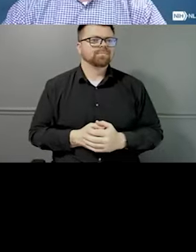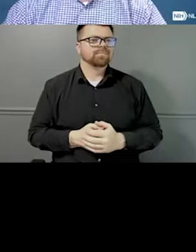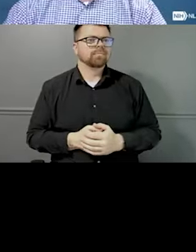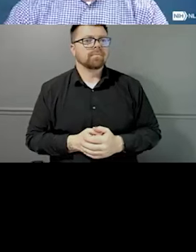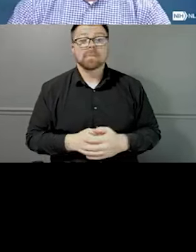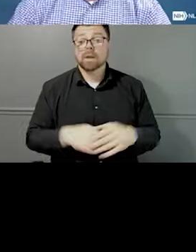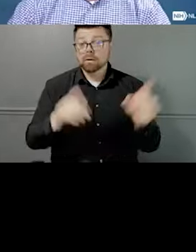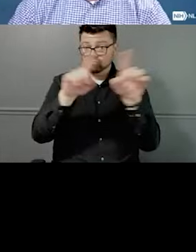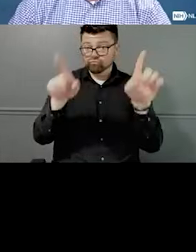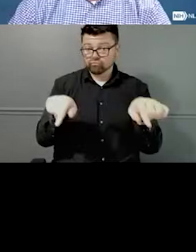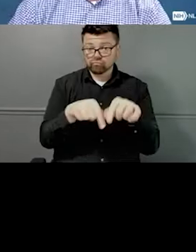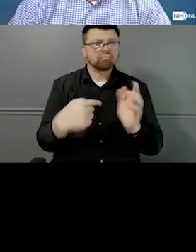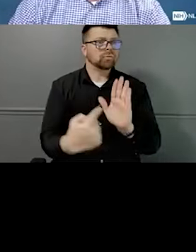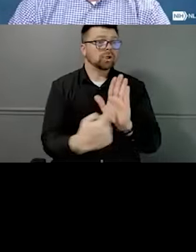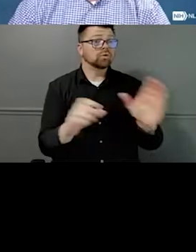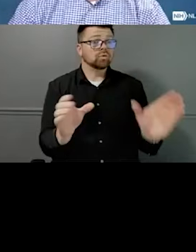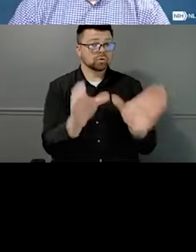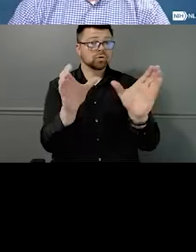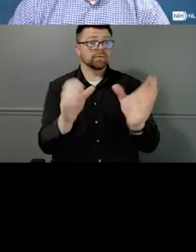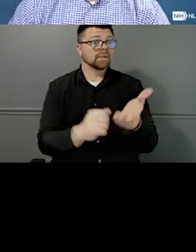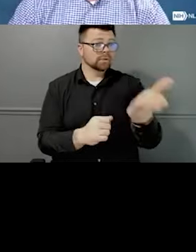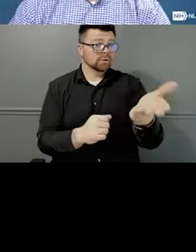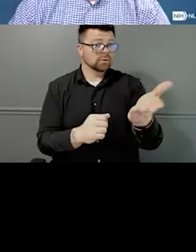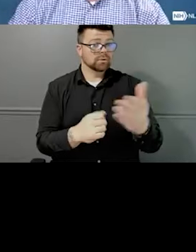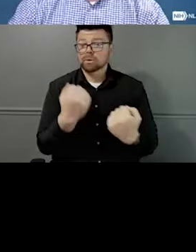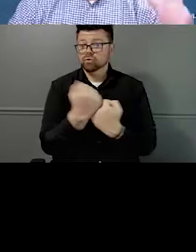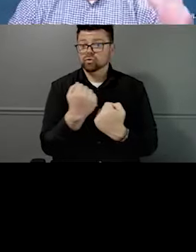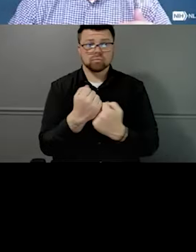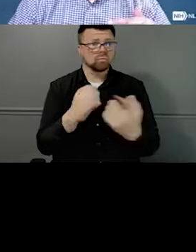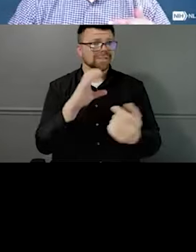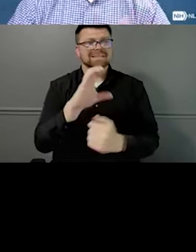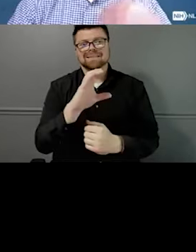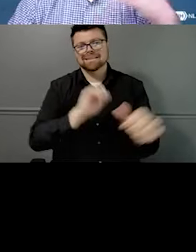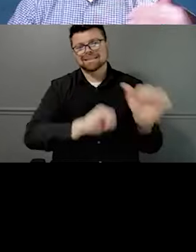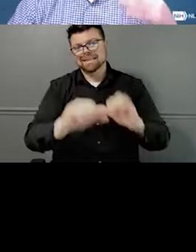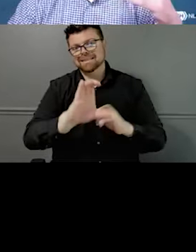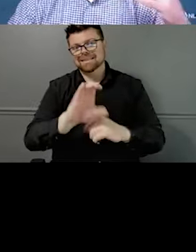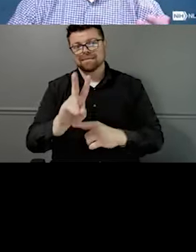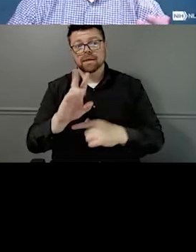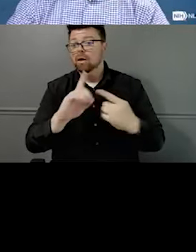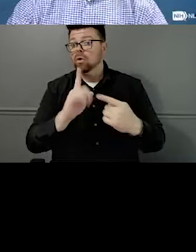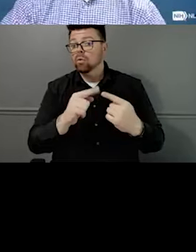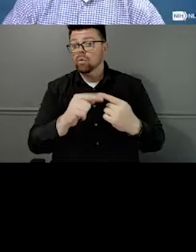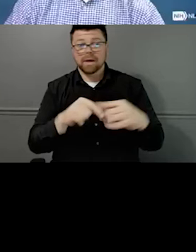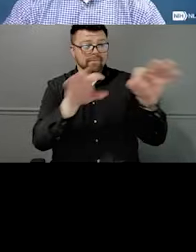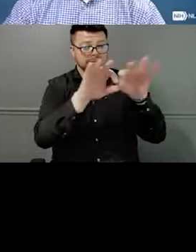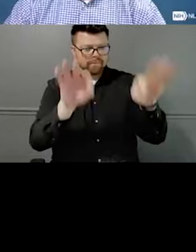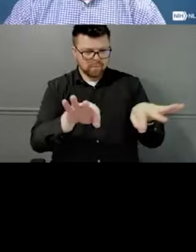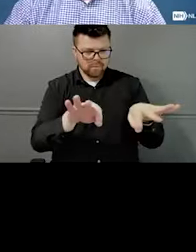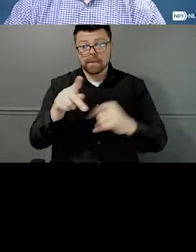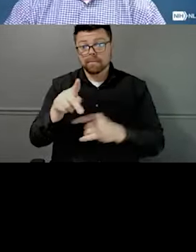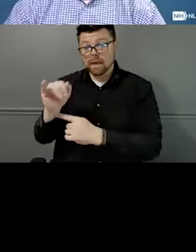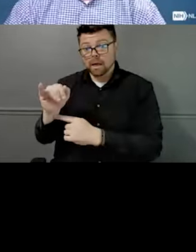the certification part of SciENcv when you're in a form and the PI is ready to certify this.